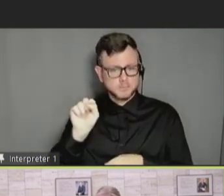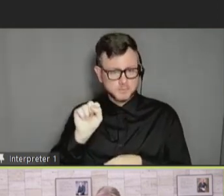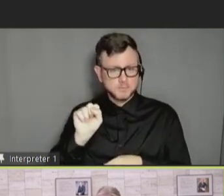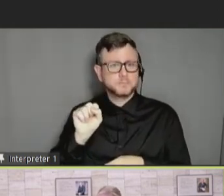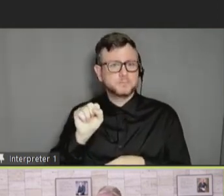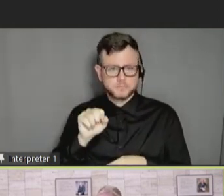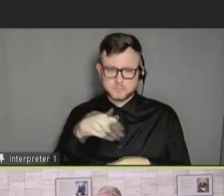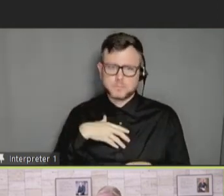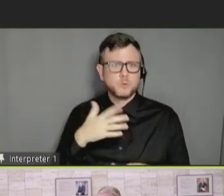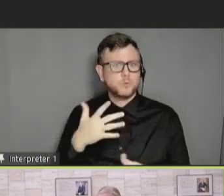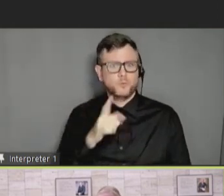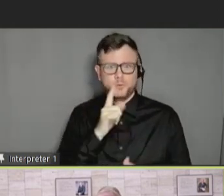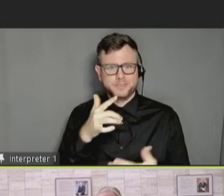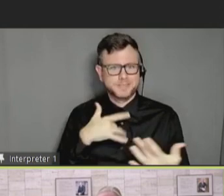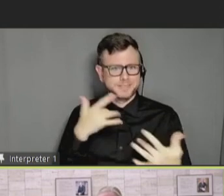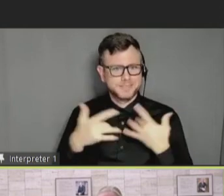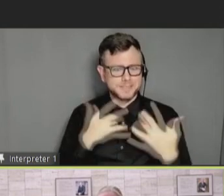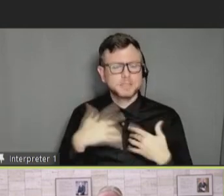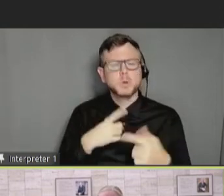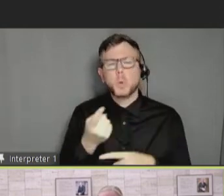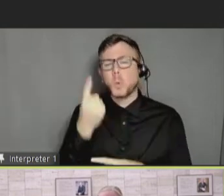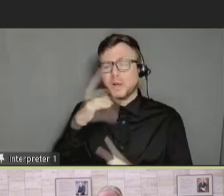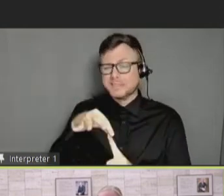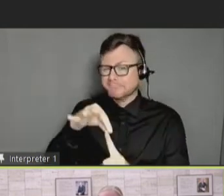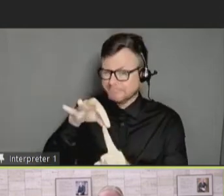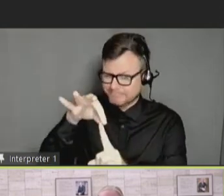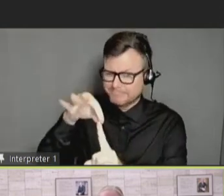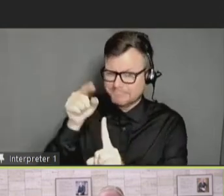that's very exciting. There is one exception to that, that I just want to note.